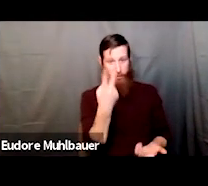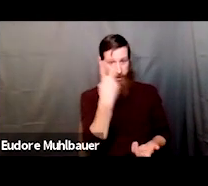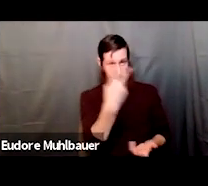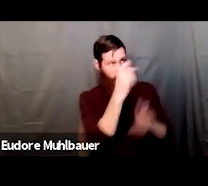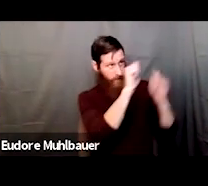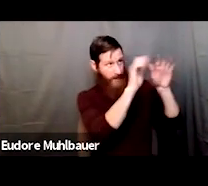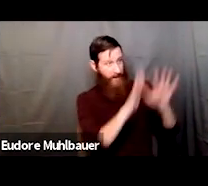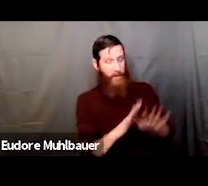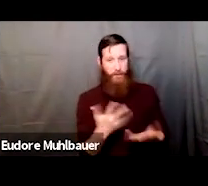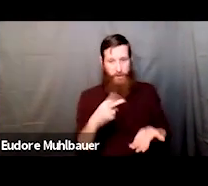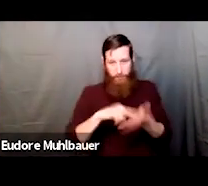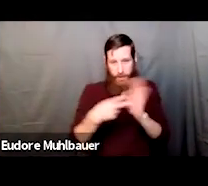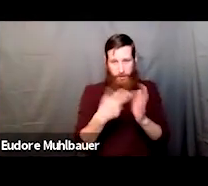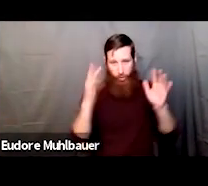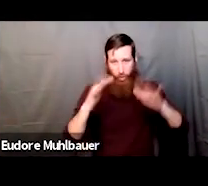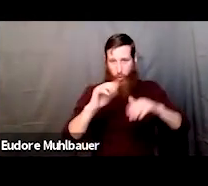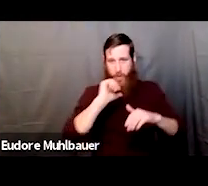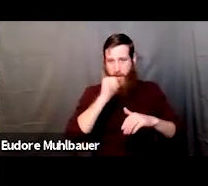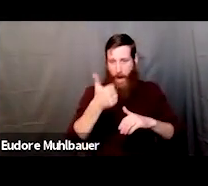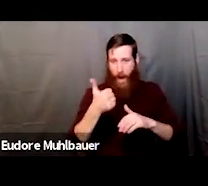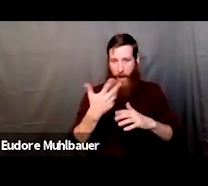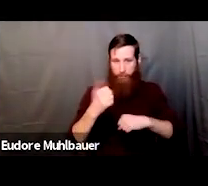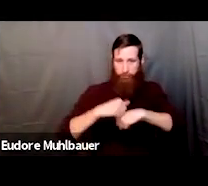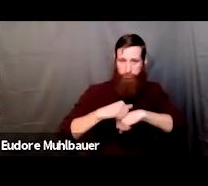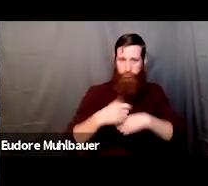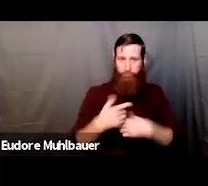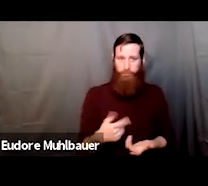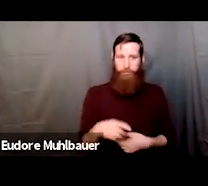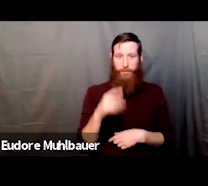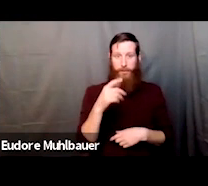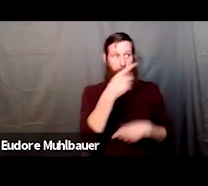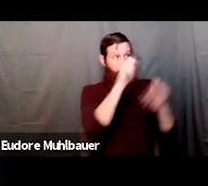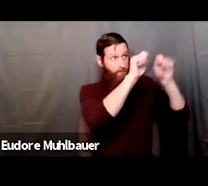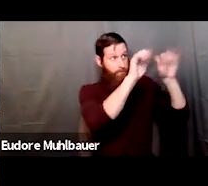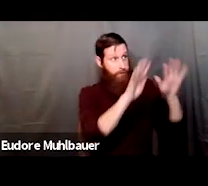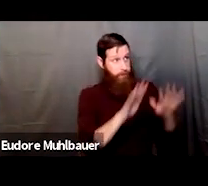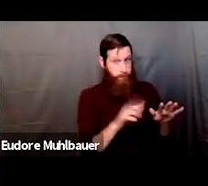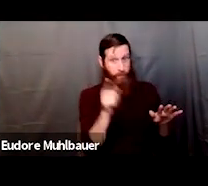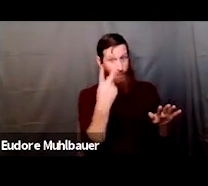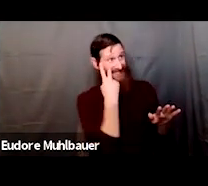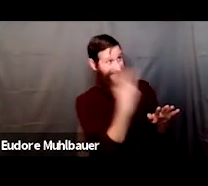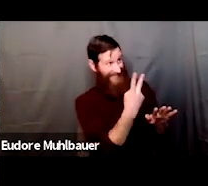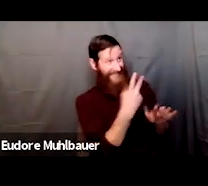if there has to be unstable snow to have an avalanche, then if you had an avalanche, you definitely had unstable snow